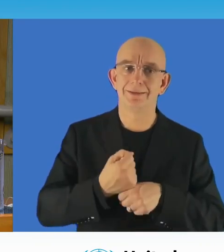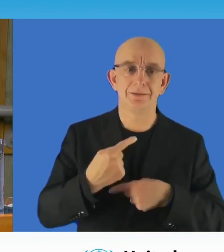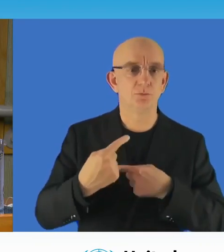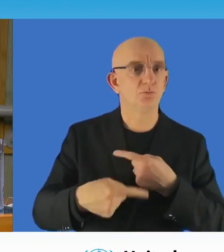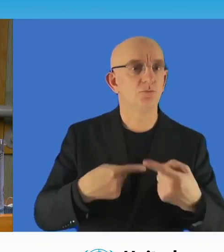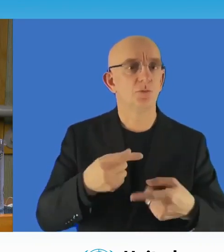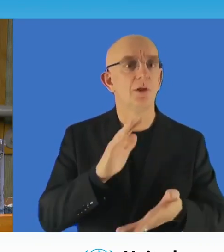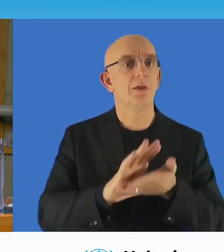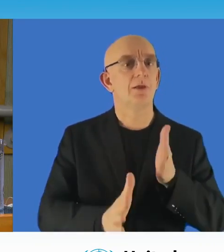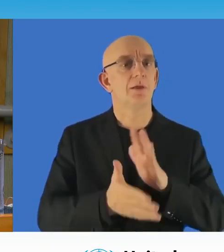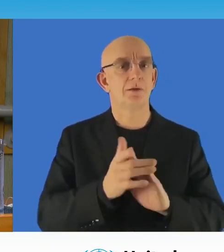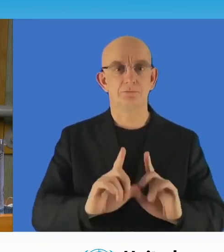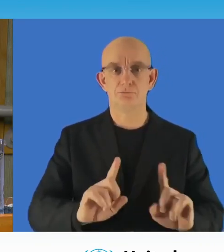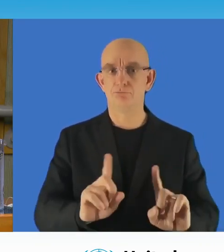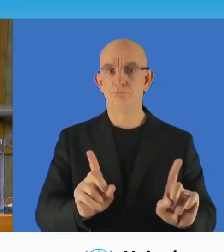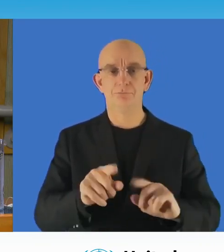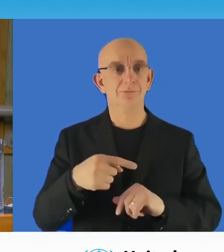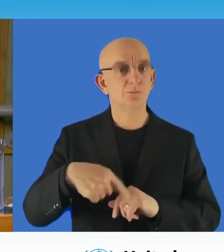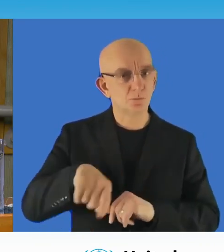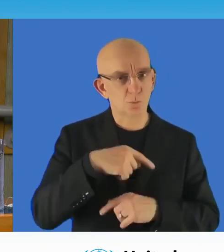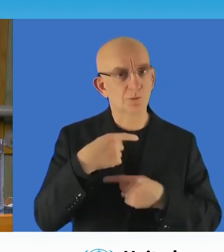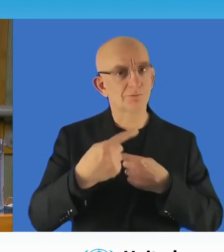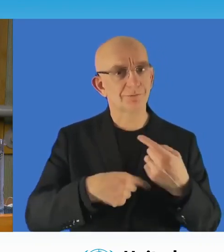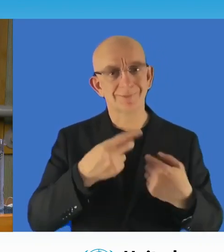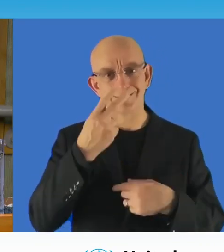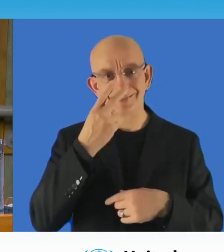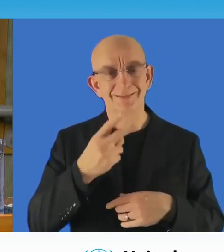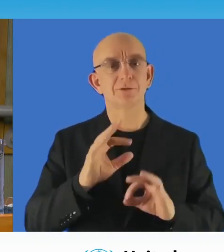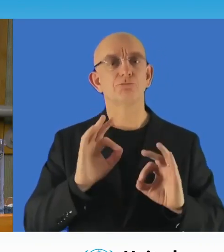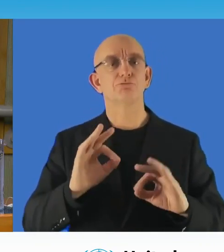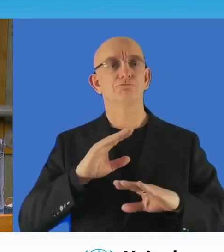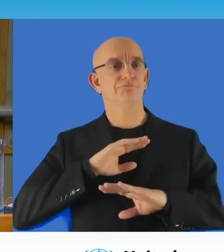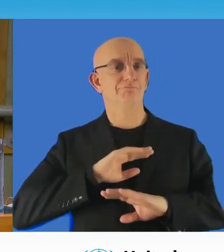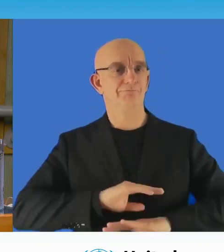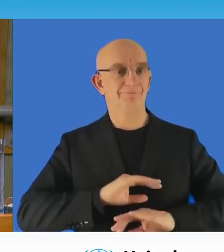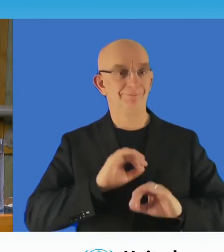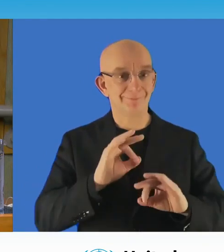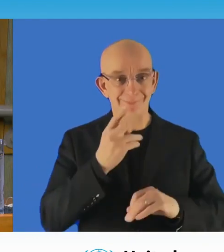comparative indicator if one goes back in history would be the time when the Millennium development